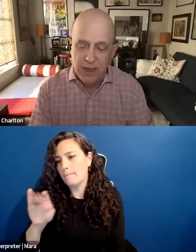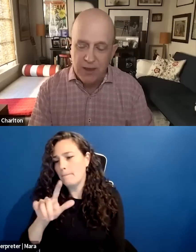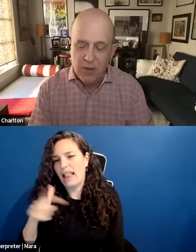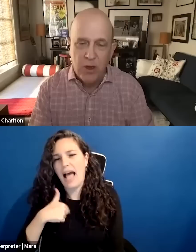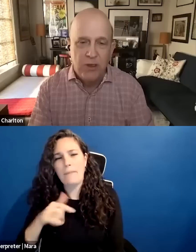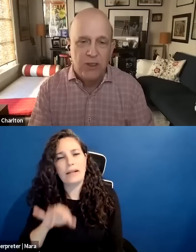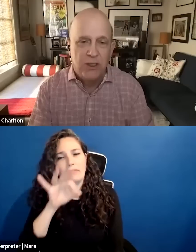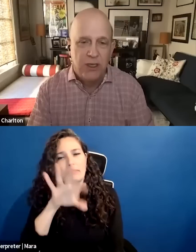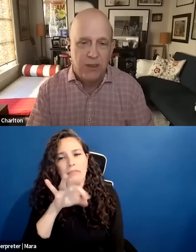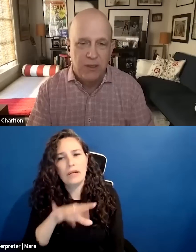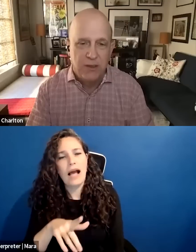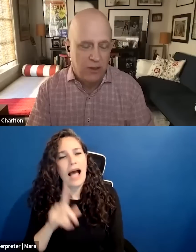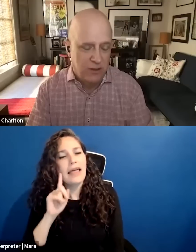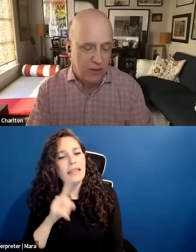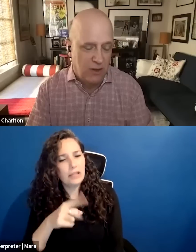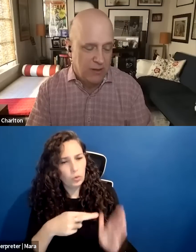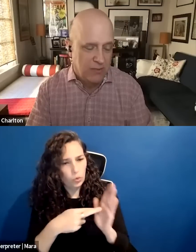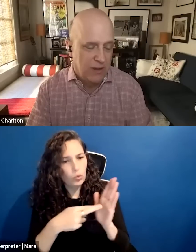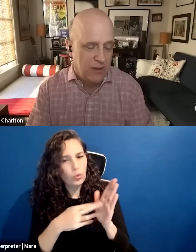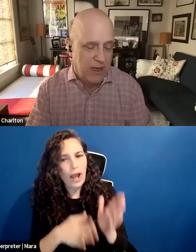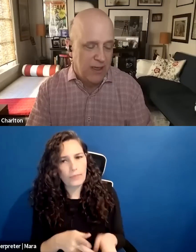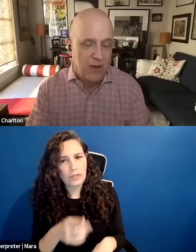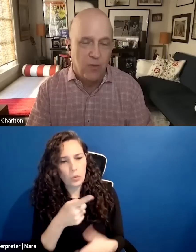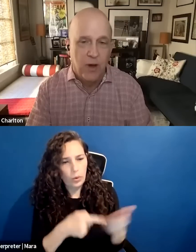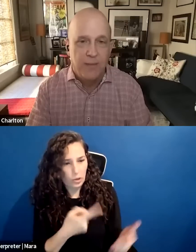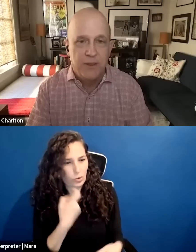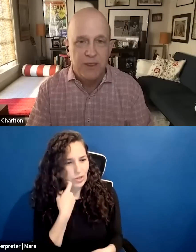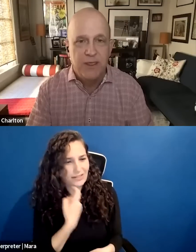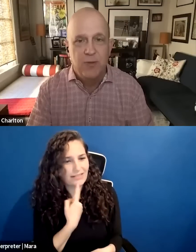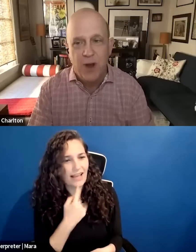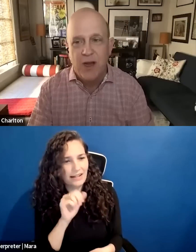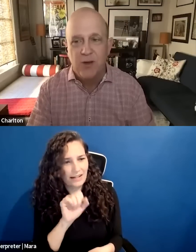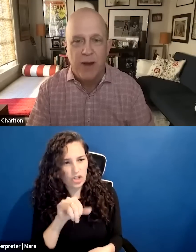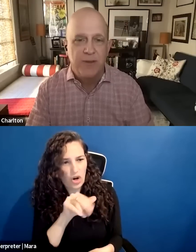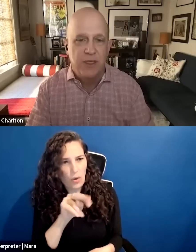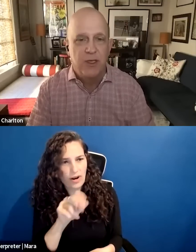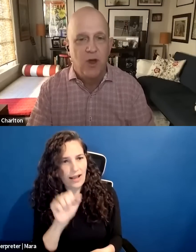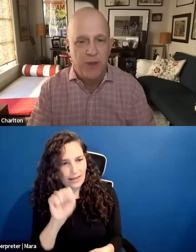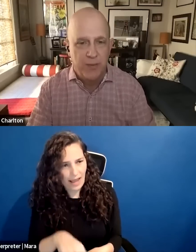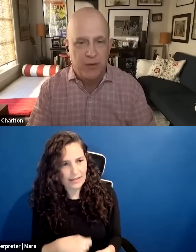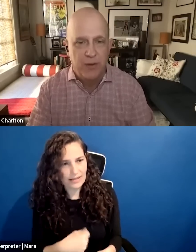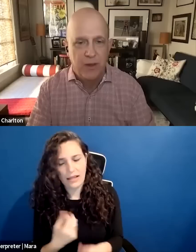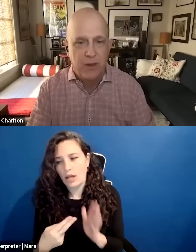that what you just said Jona is awesome because I think that reps, you need to remind your reps that you know people,